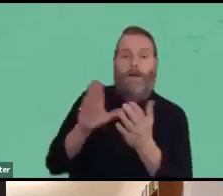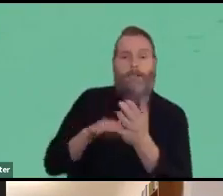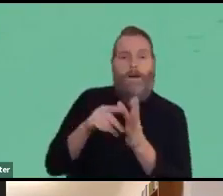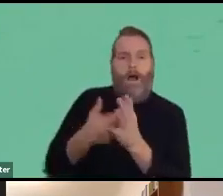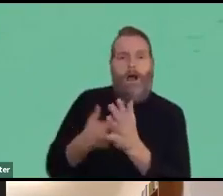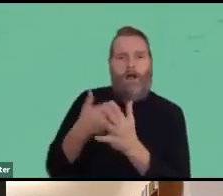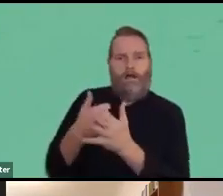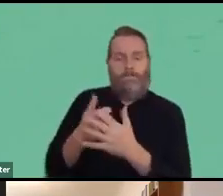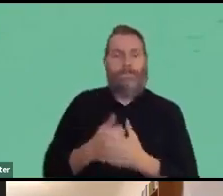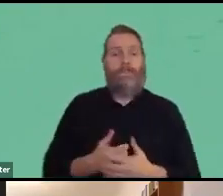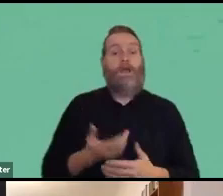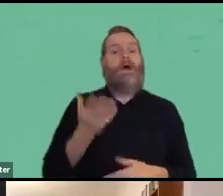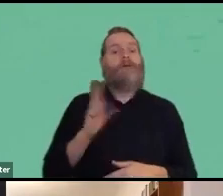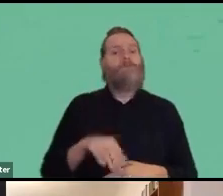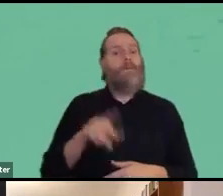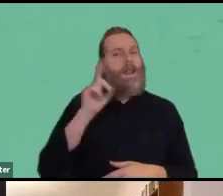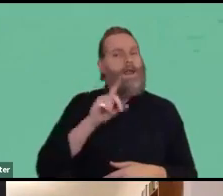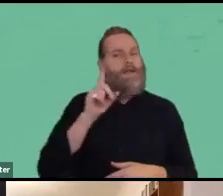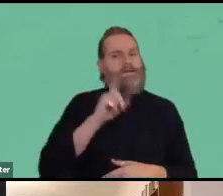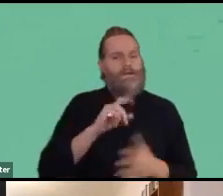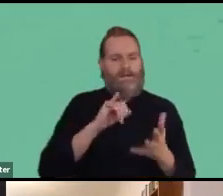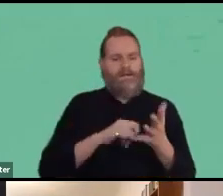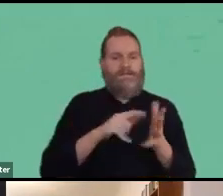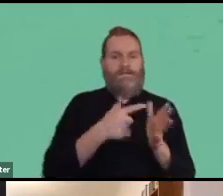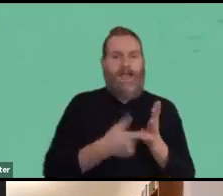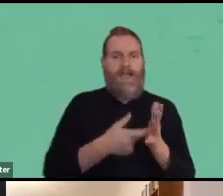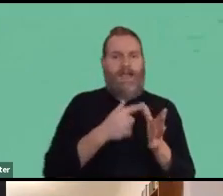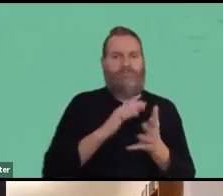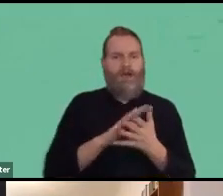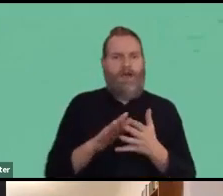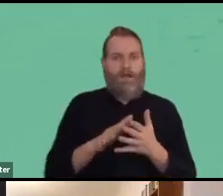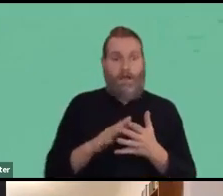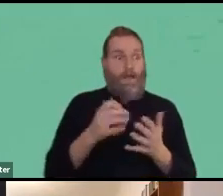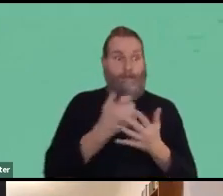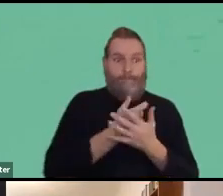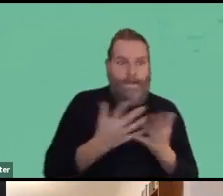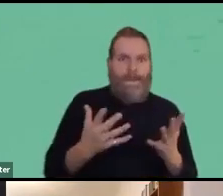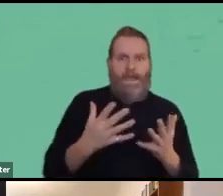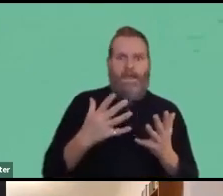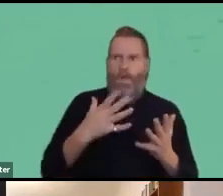of people want to fight but they need someone to take a lead so why shouldn't that be our union we